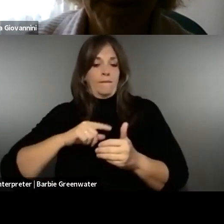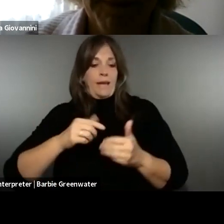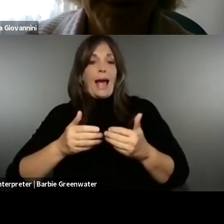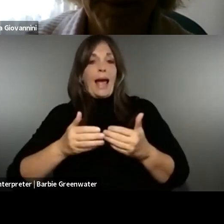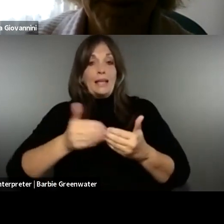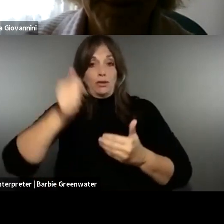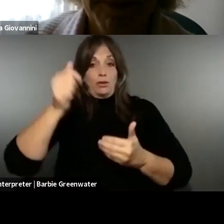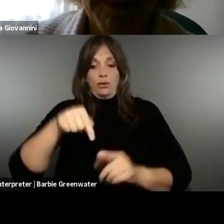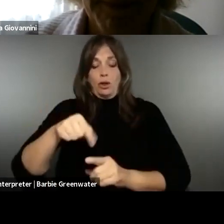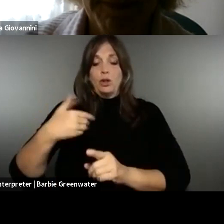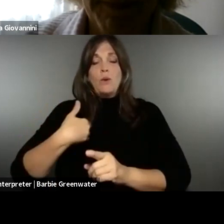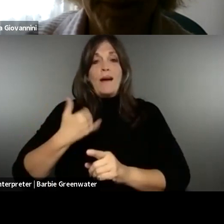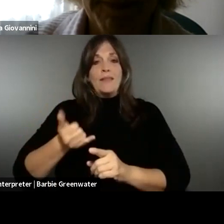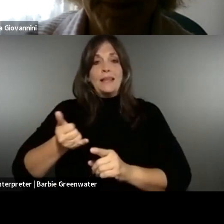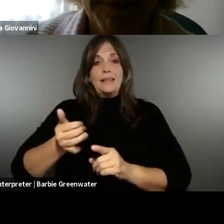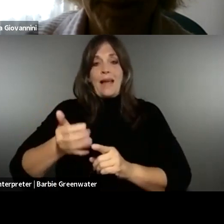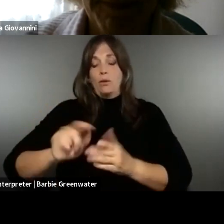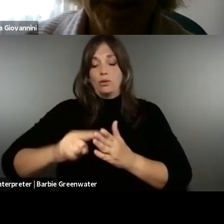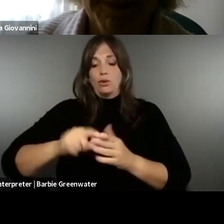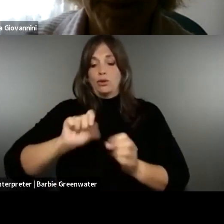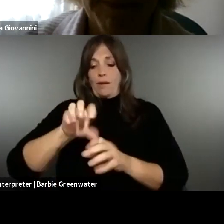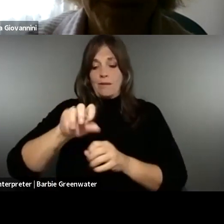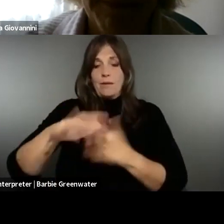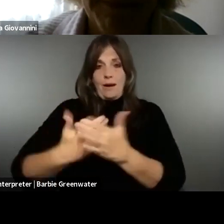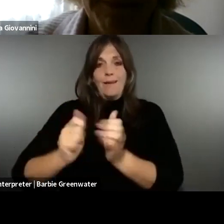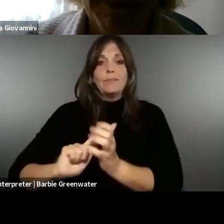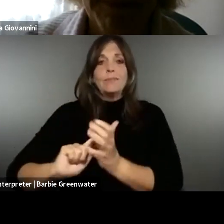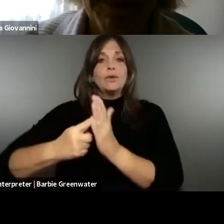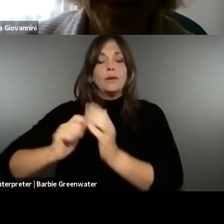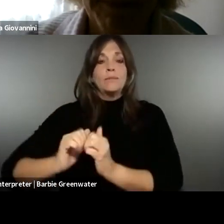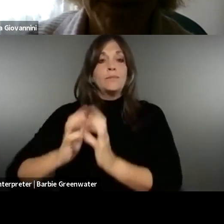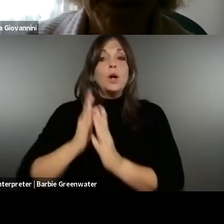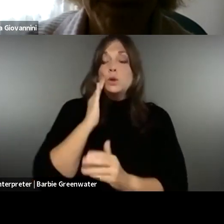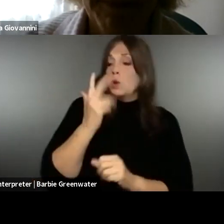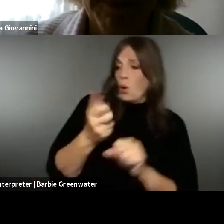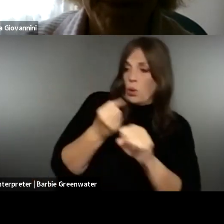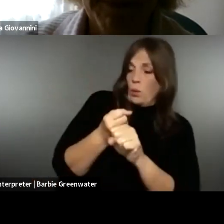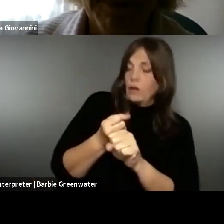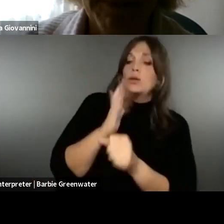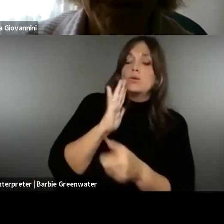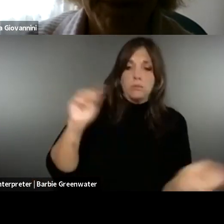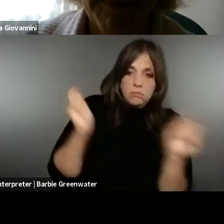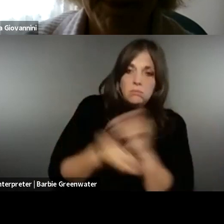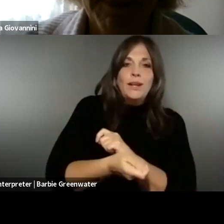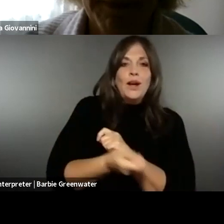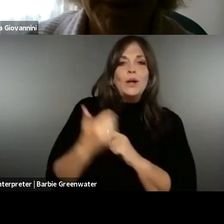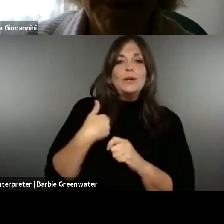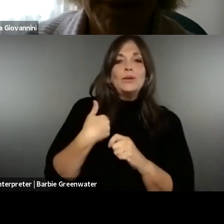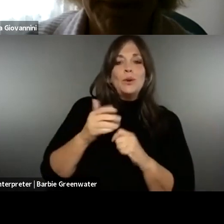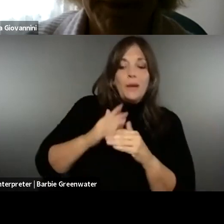easier to have a website by design from scratch on than to change a new website. Let's use this time and the knowledge